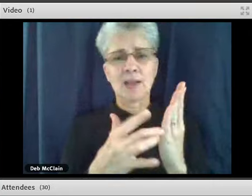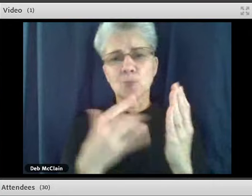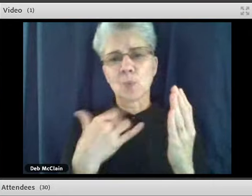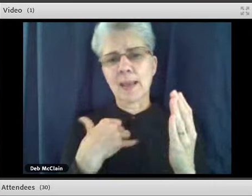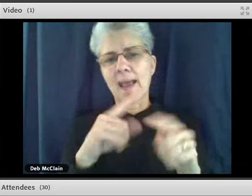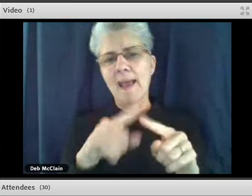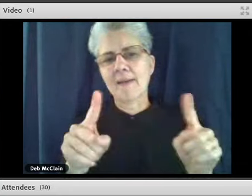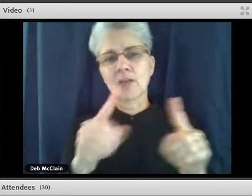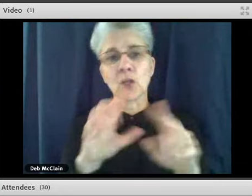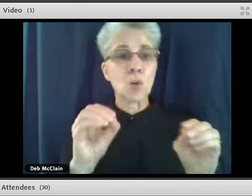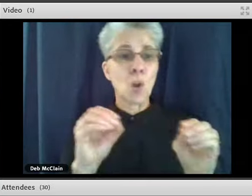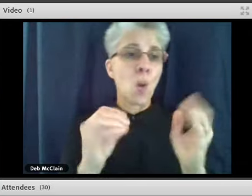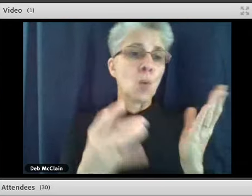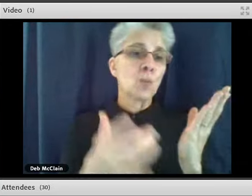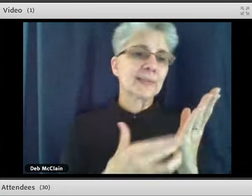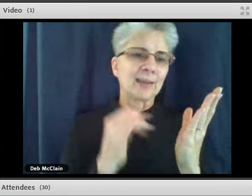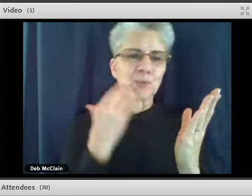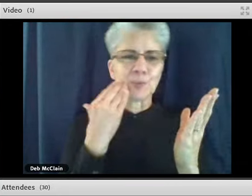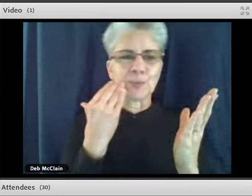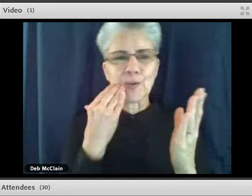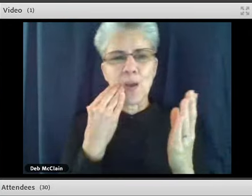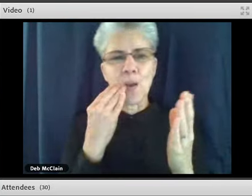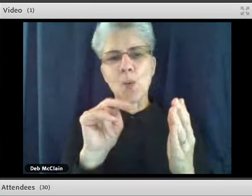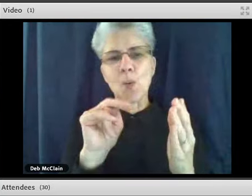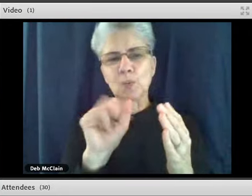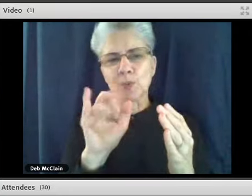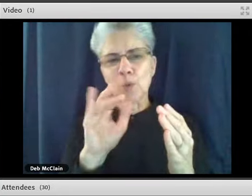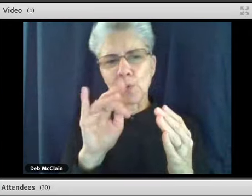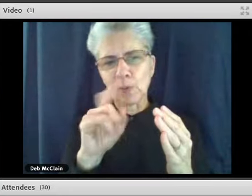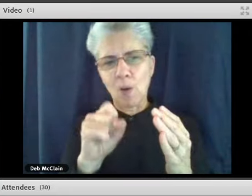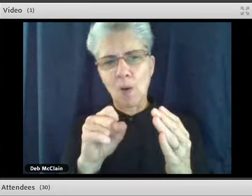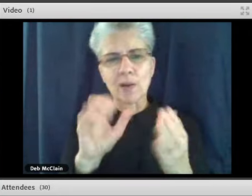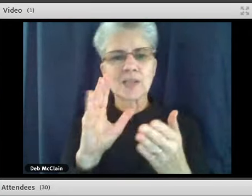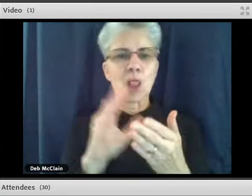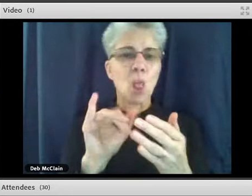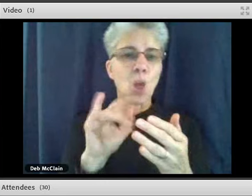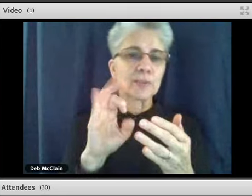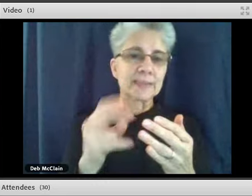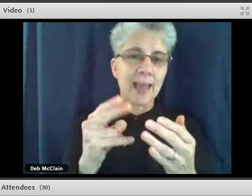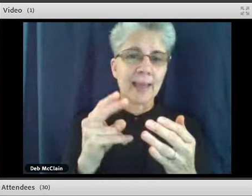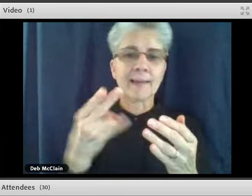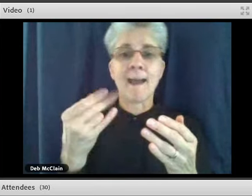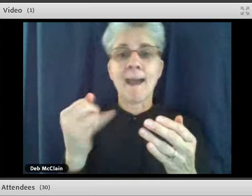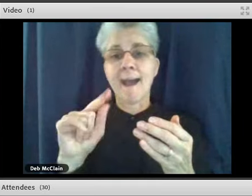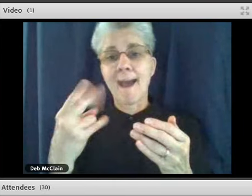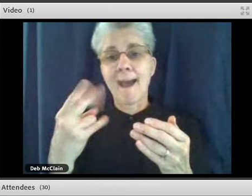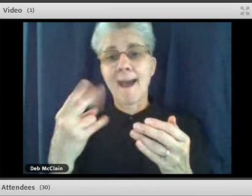You know, we have all kinds of assistive technology. We have kind of no-tech, which is like, you know, note cards, and different things like that,